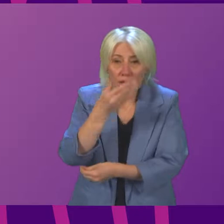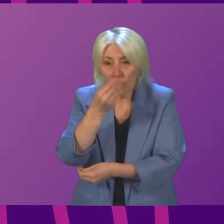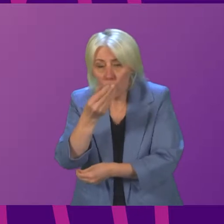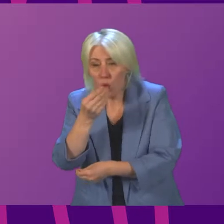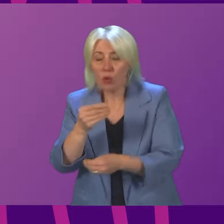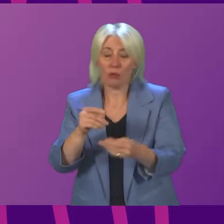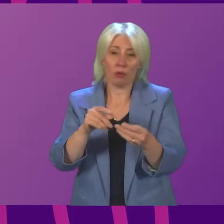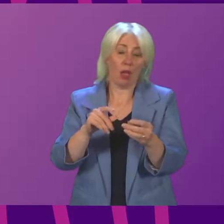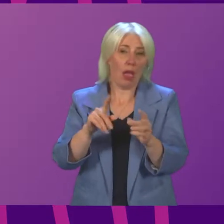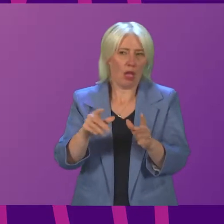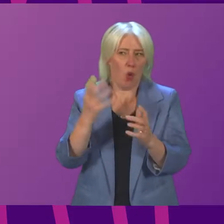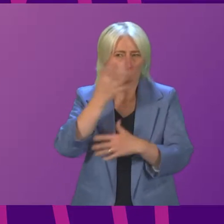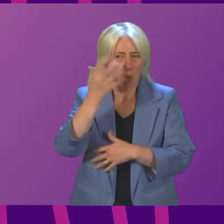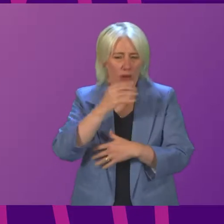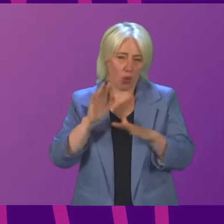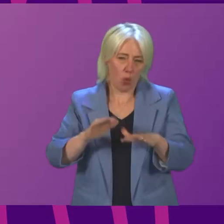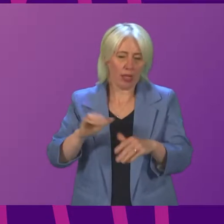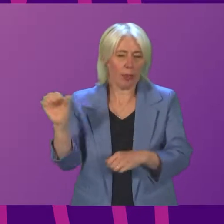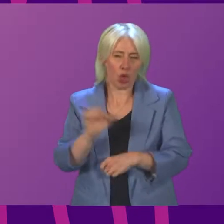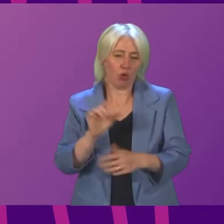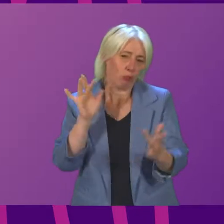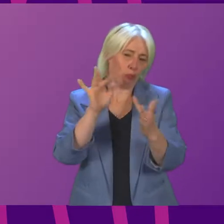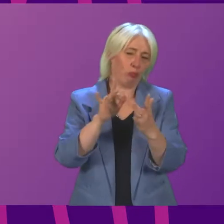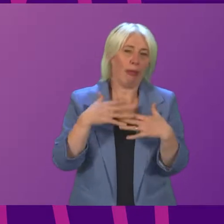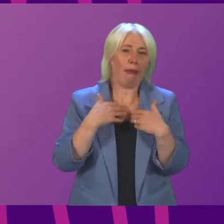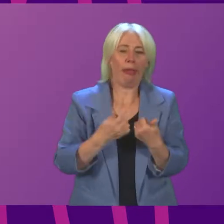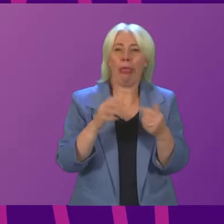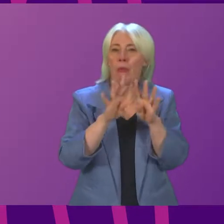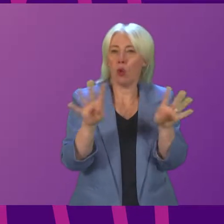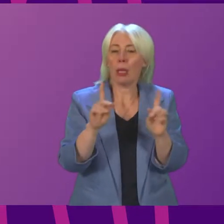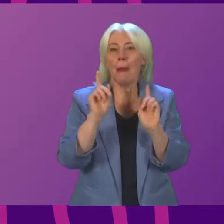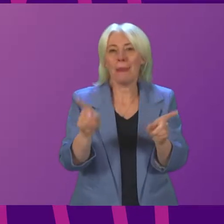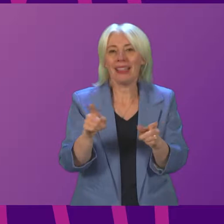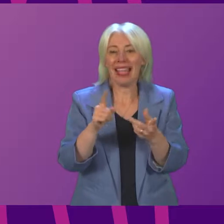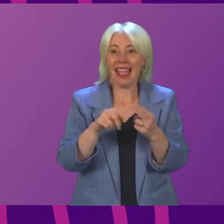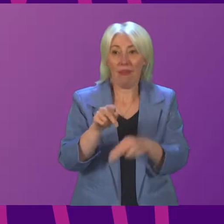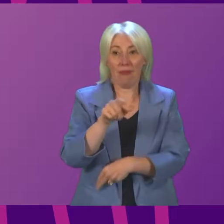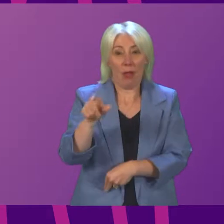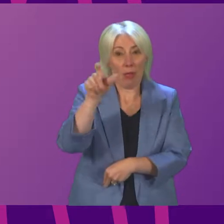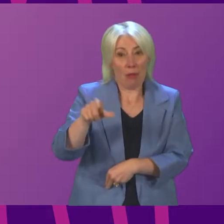about waiting, they should of course contact their health board. If Fiona Hyslop would like to raise